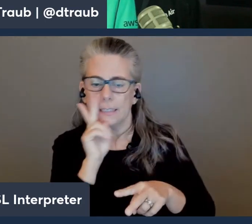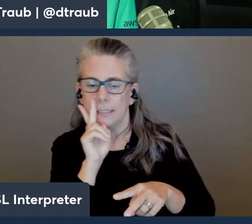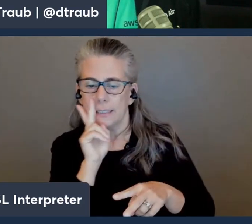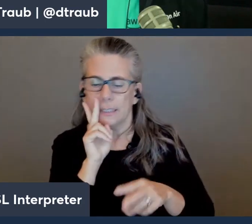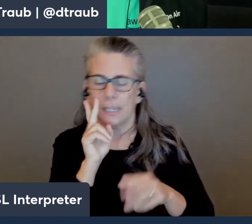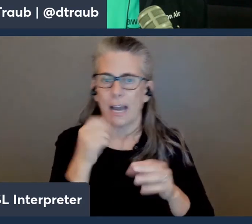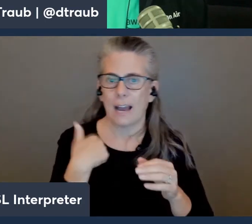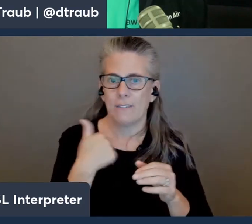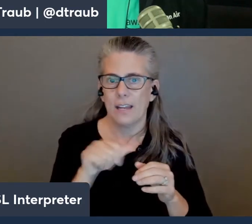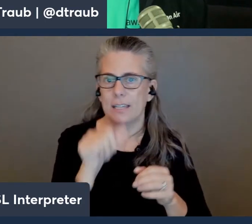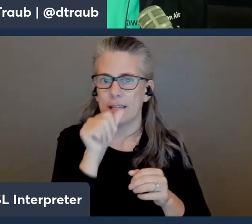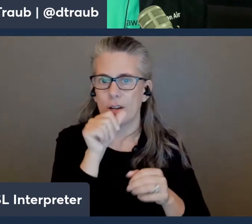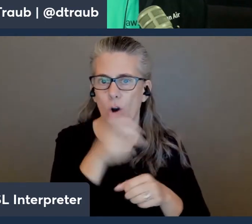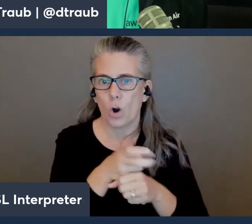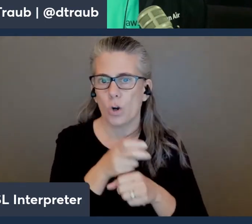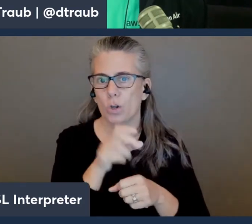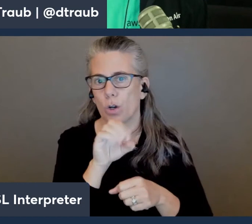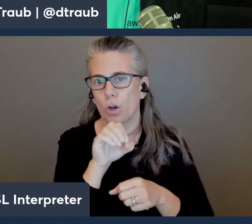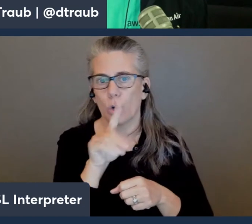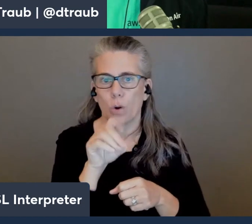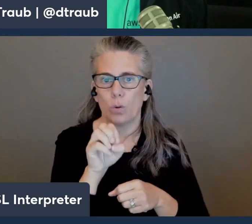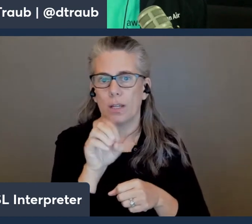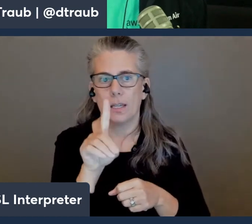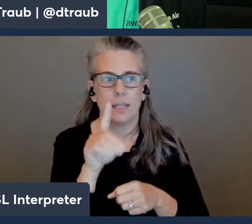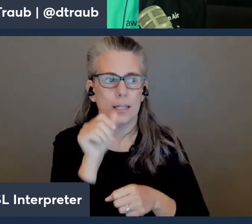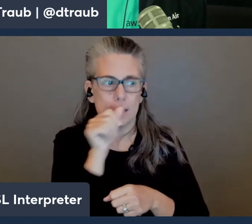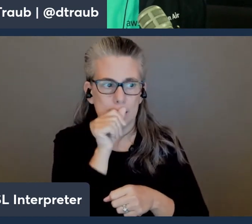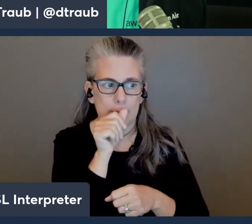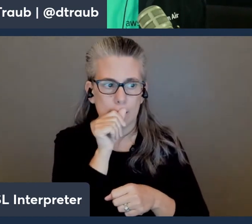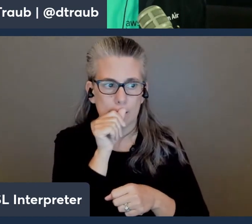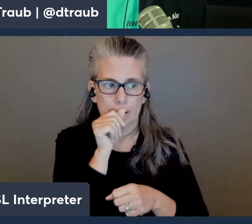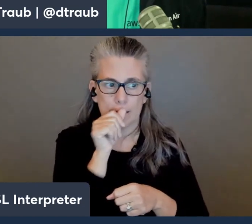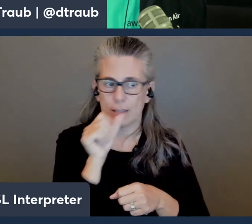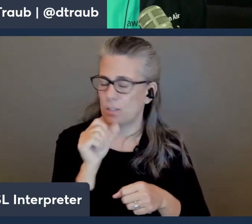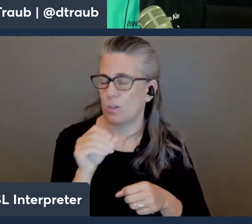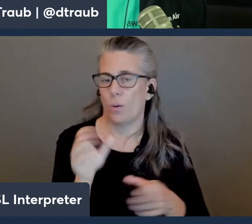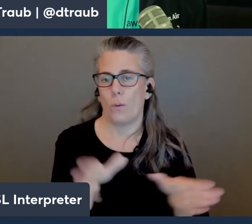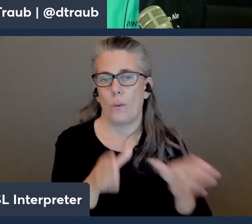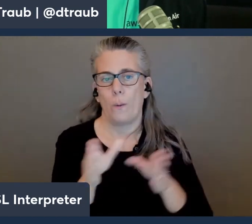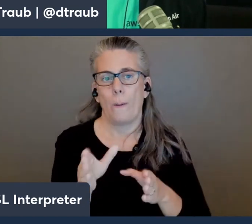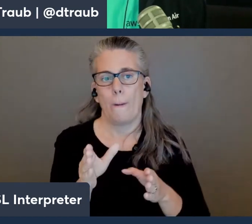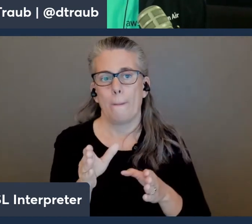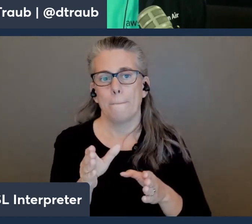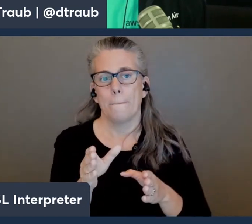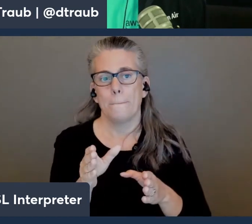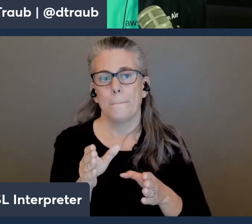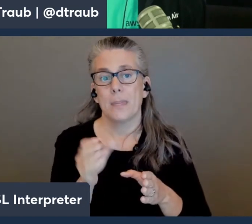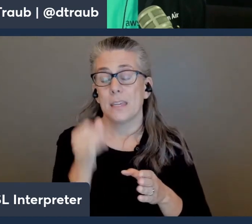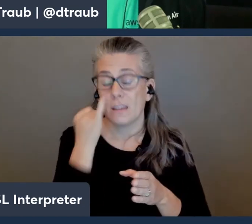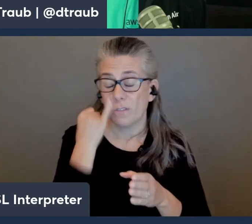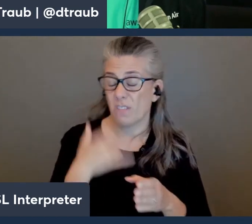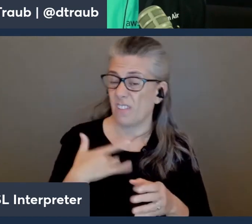maybe clean some issues up, and then if the service is useful, we'll continue to look at those pull requests for you.